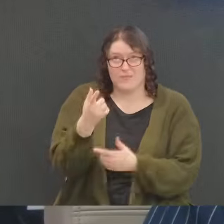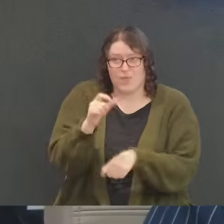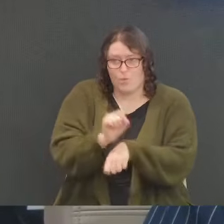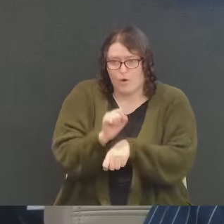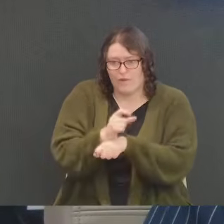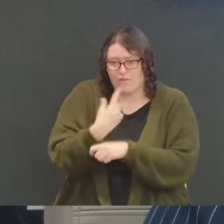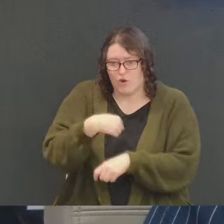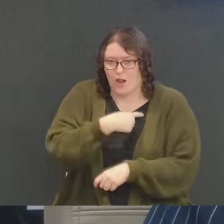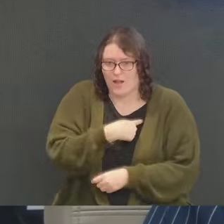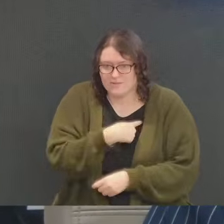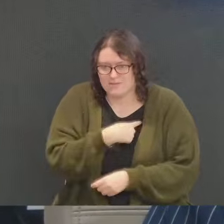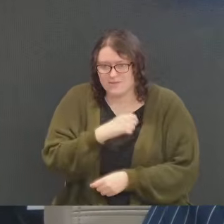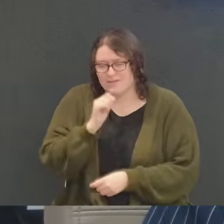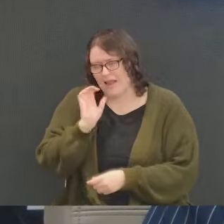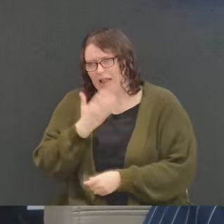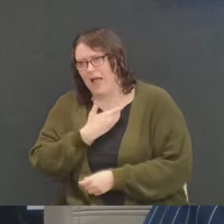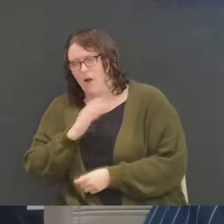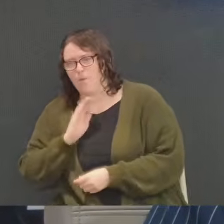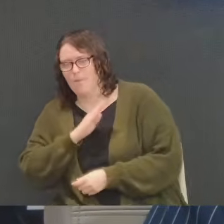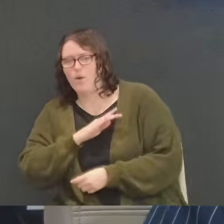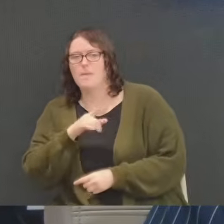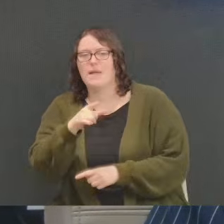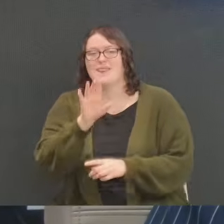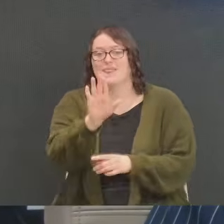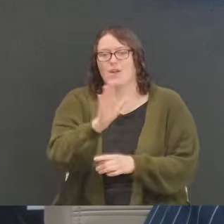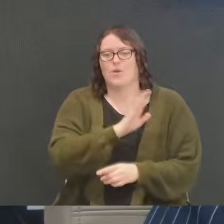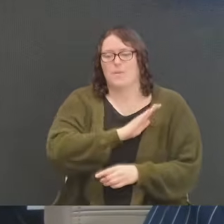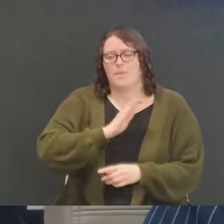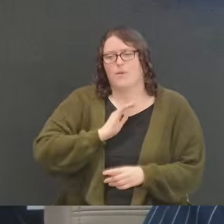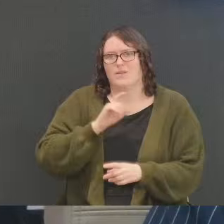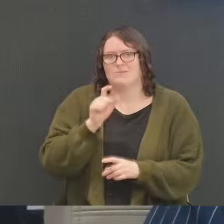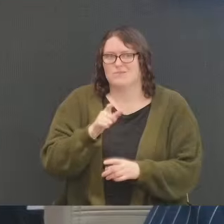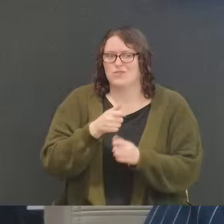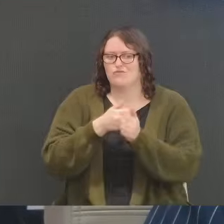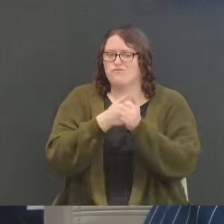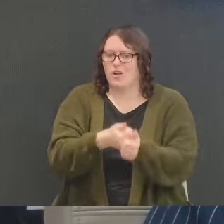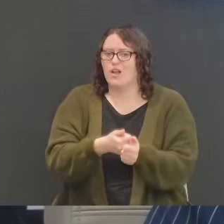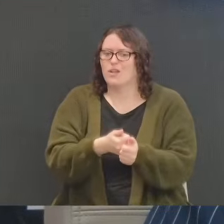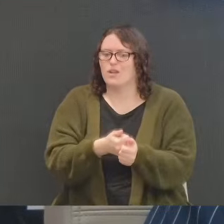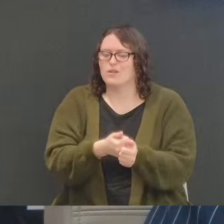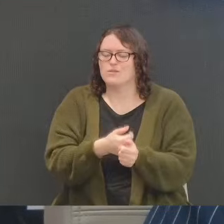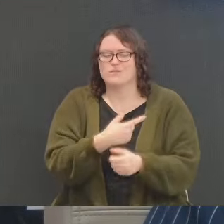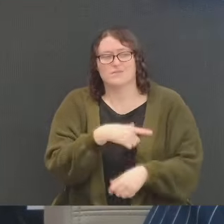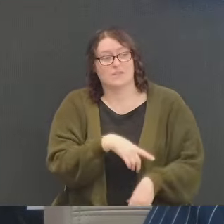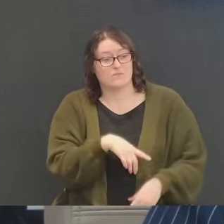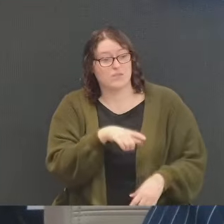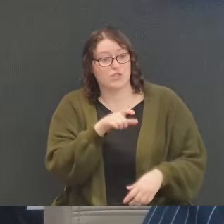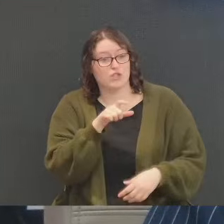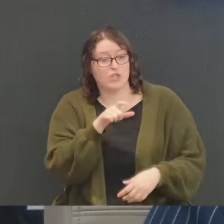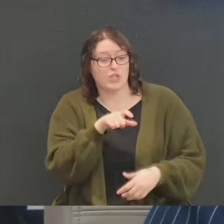not our board, but their board. And so if their board says do X, they got to do X or